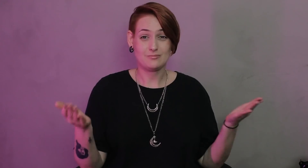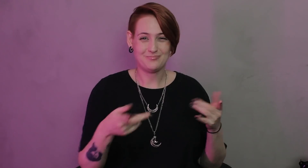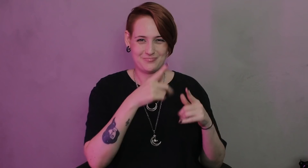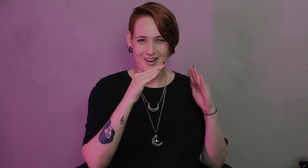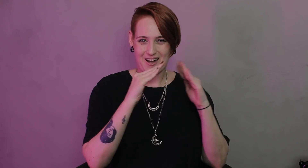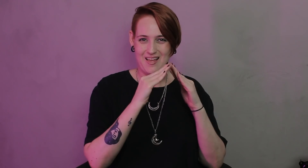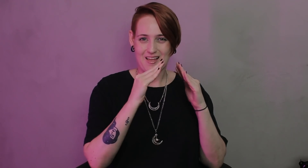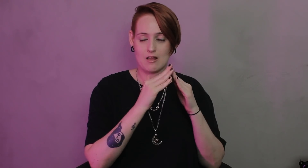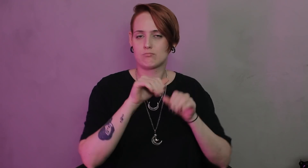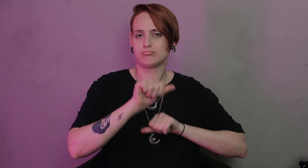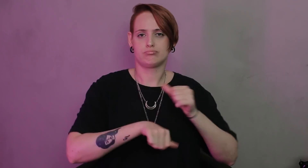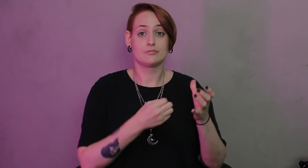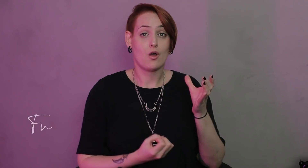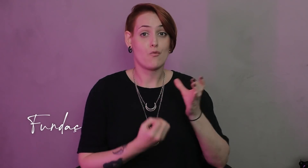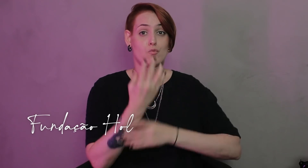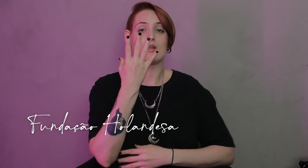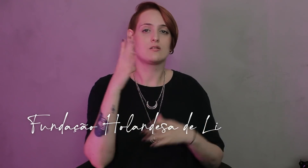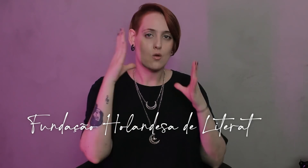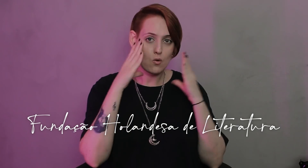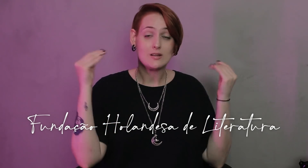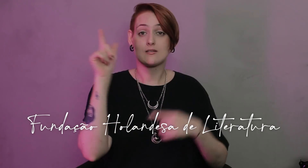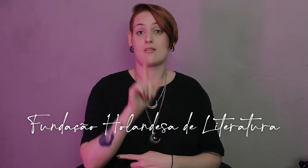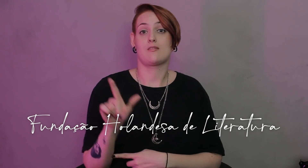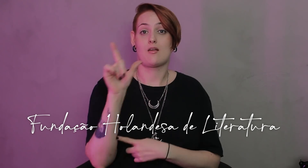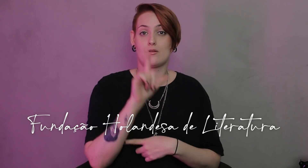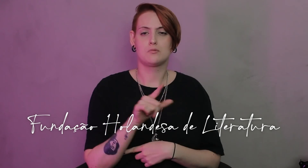The house is currently the “Dutch Literature Foundation”,